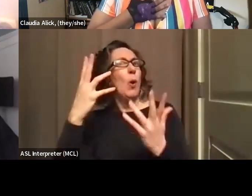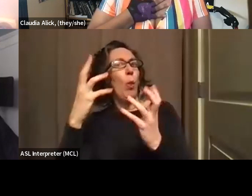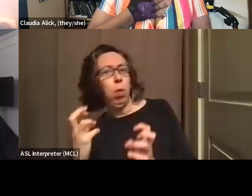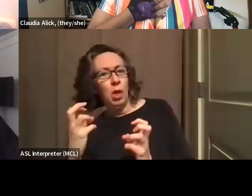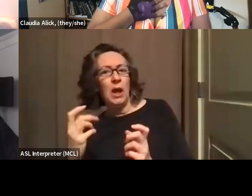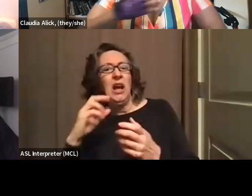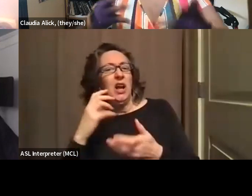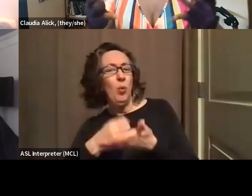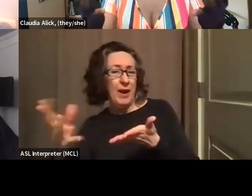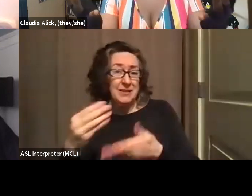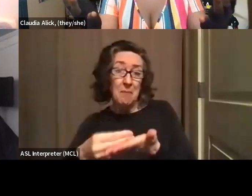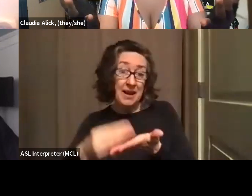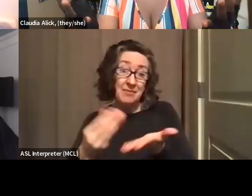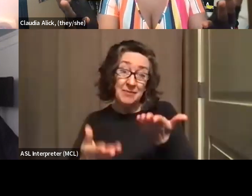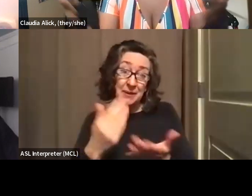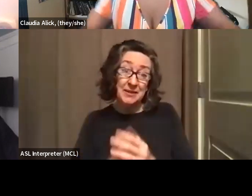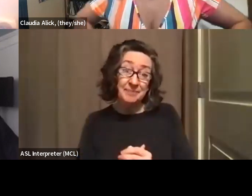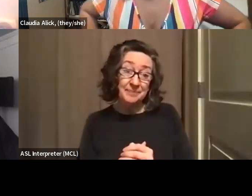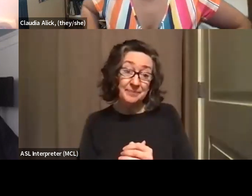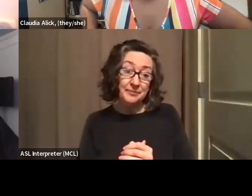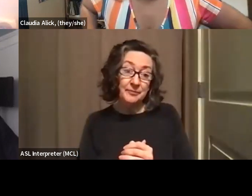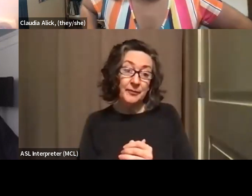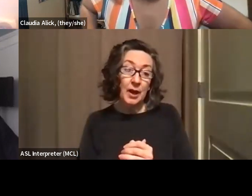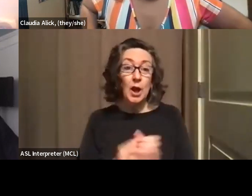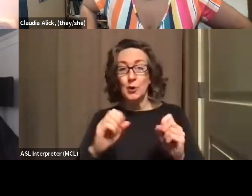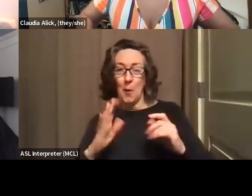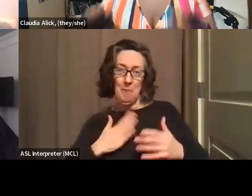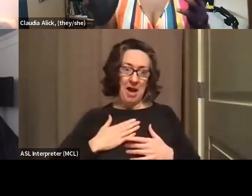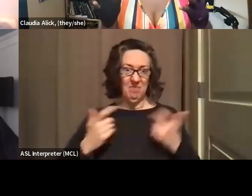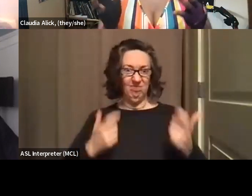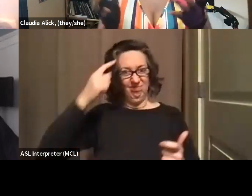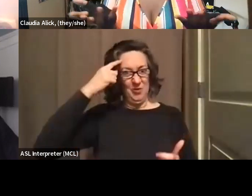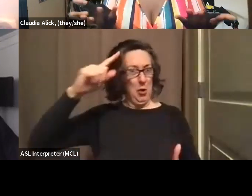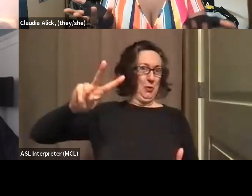Let me open this up to the panel.